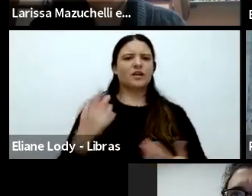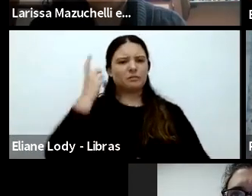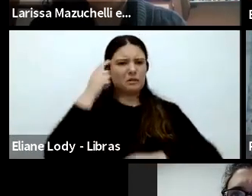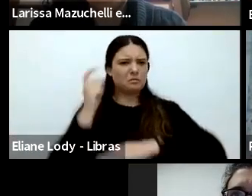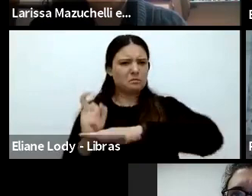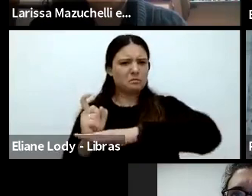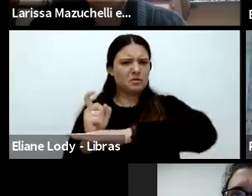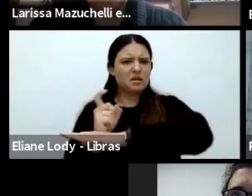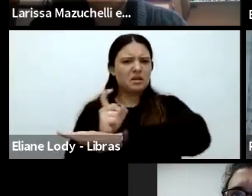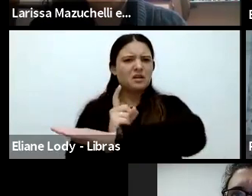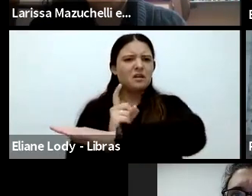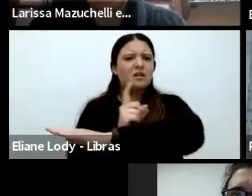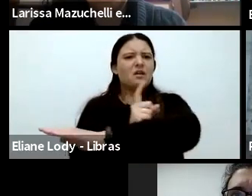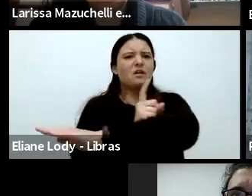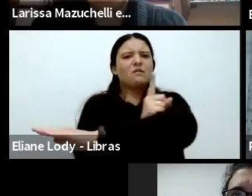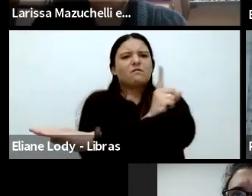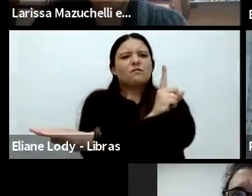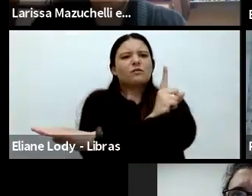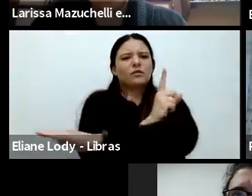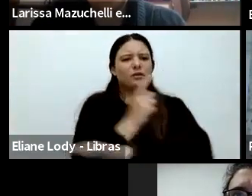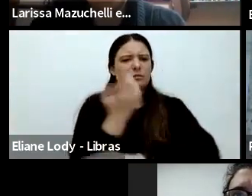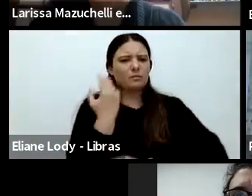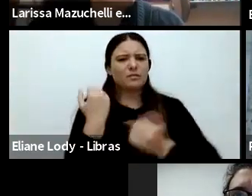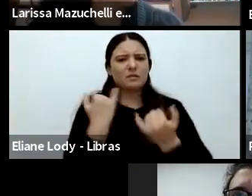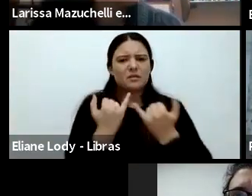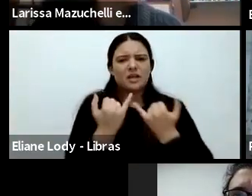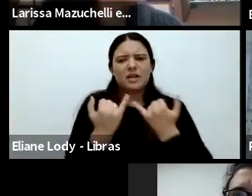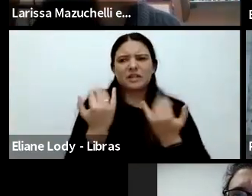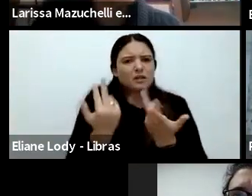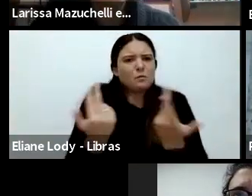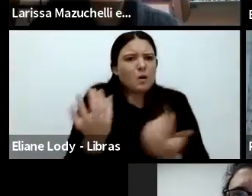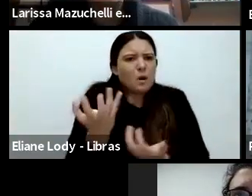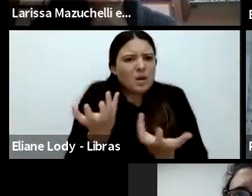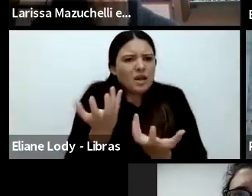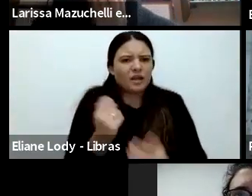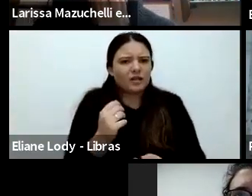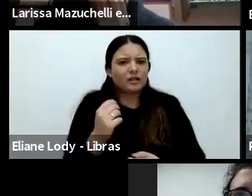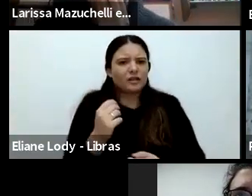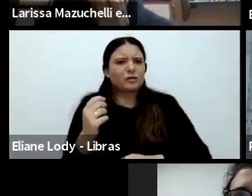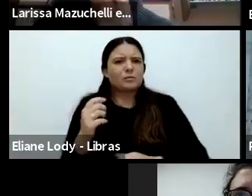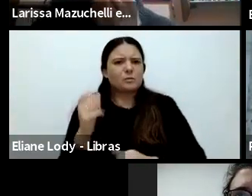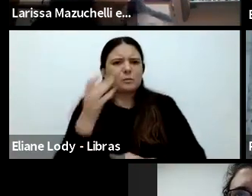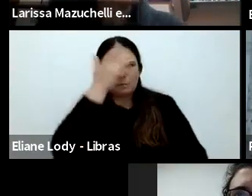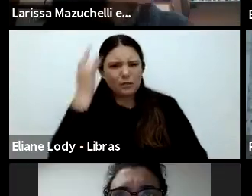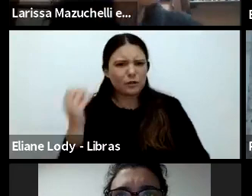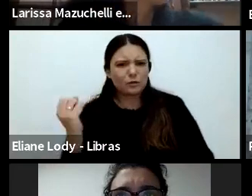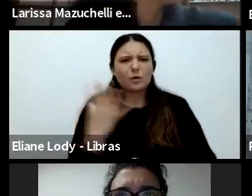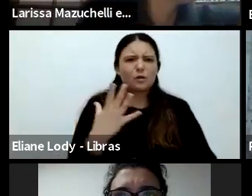evolve a new a new type of evolve a new a new type of human. you know in a very short period of a very short period of time which is one reason Stalin had